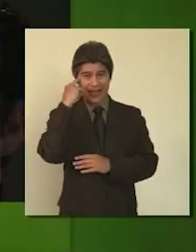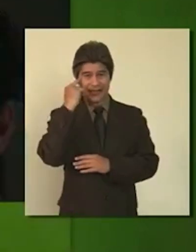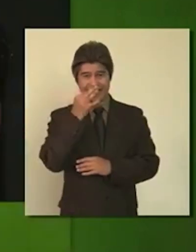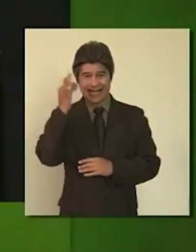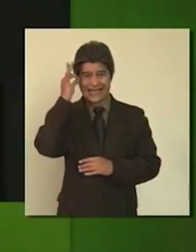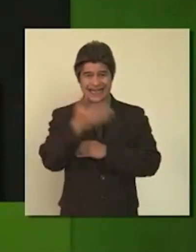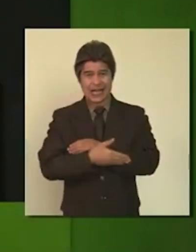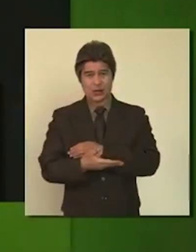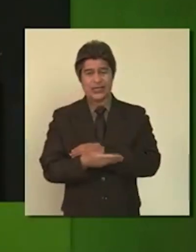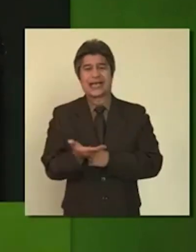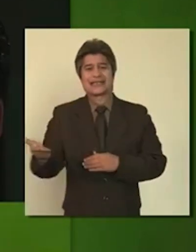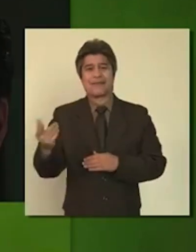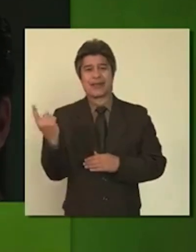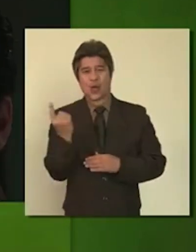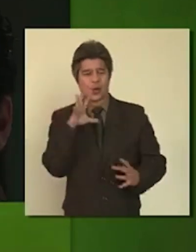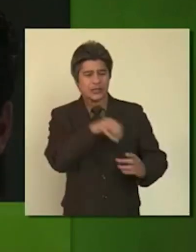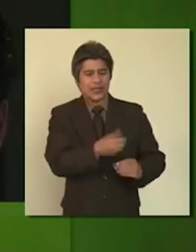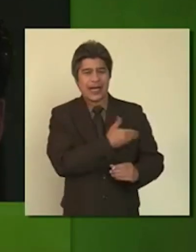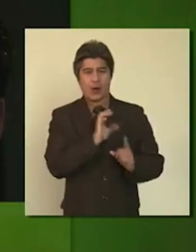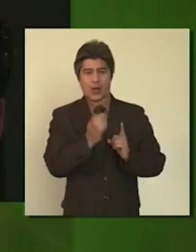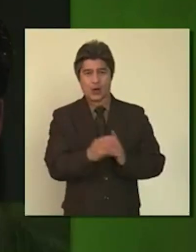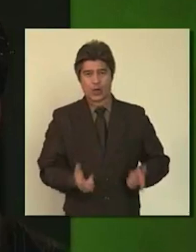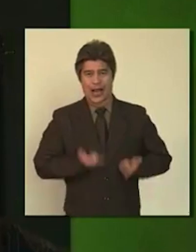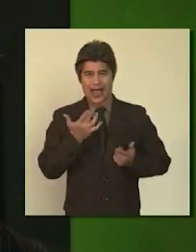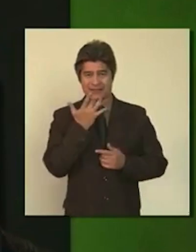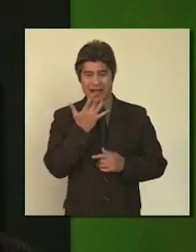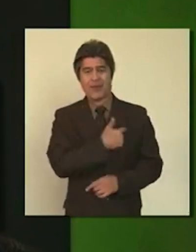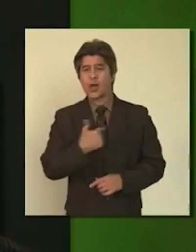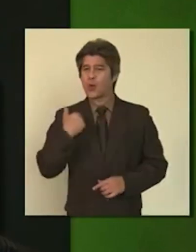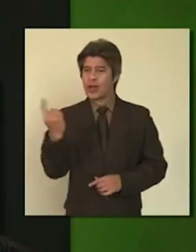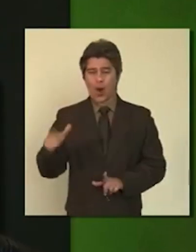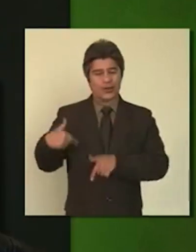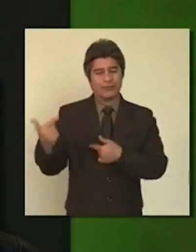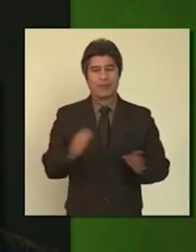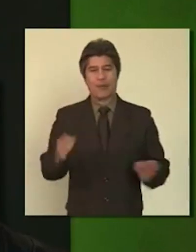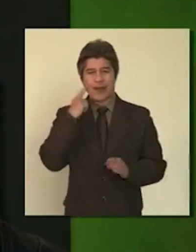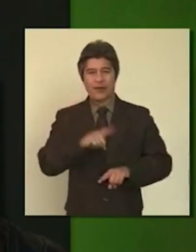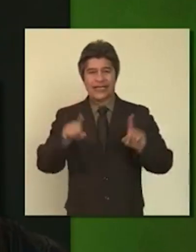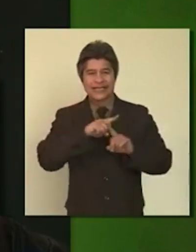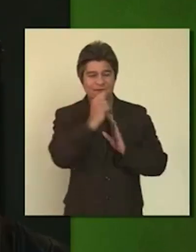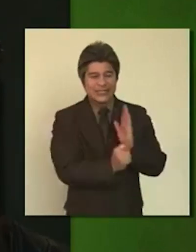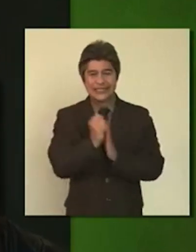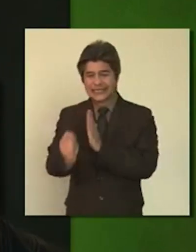I think in Indian Country is something that has always been within our culture and our lifestyle. We've always been prepared for the different seasons.